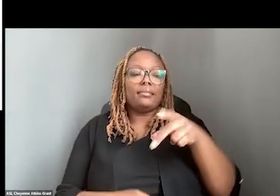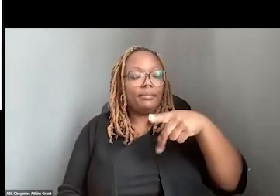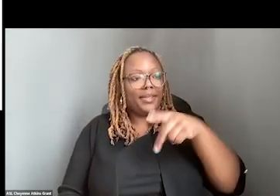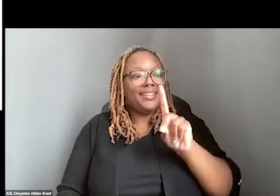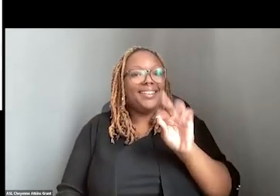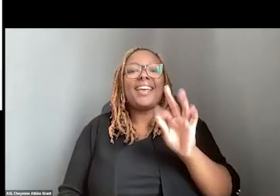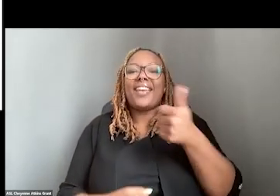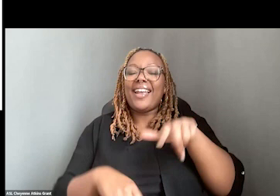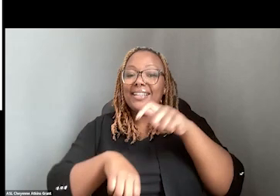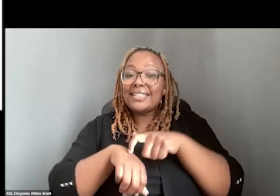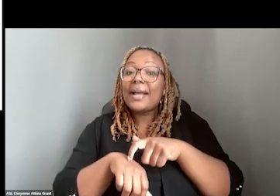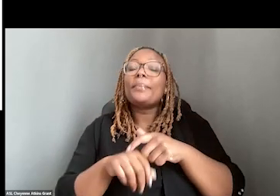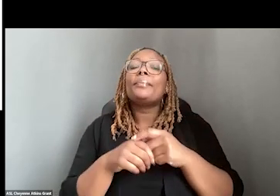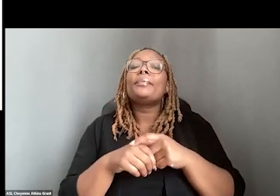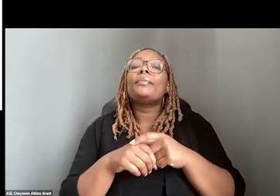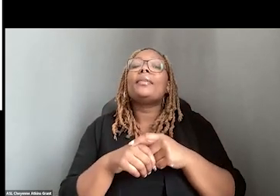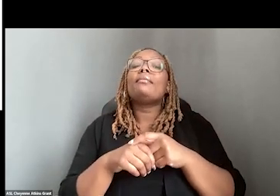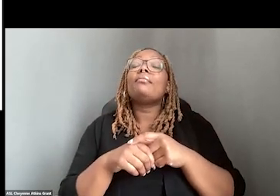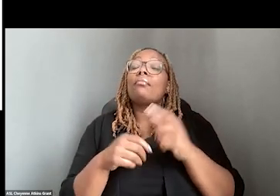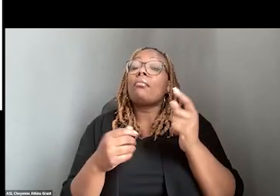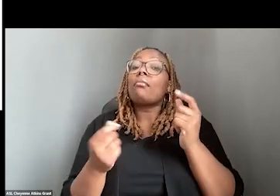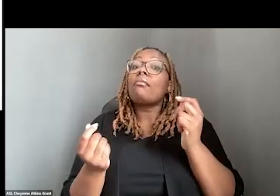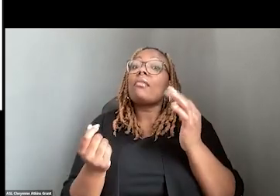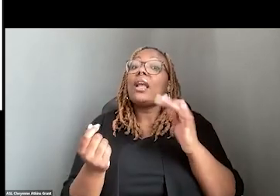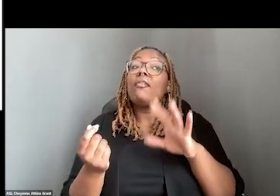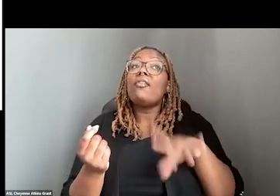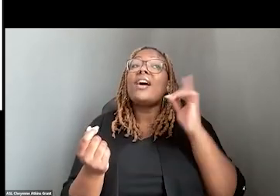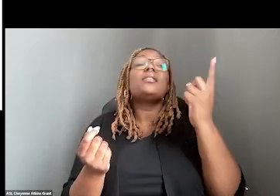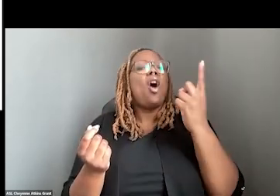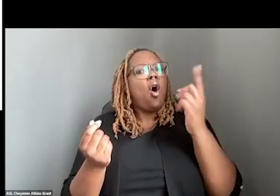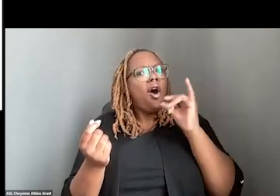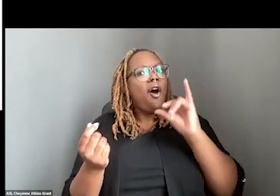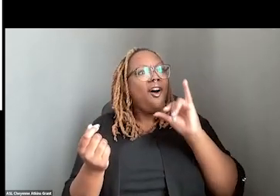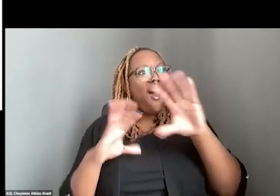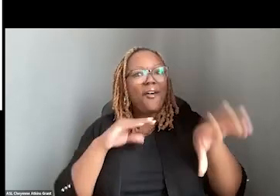If you find something that you want to add, once you look at the PDF, you can go back,